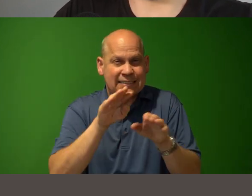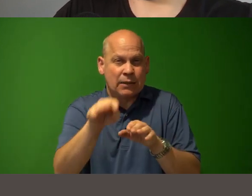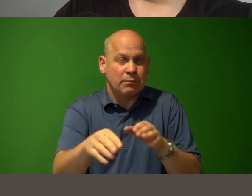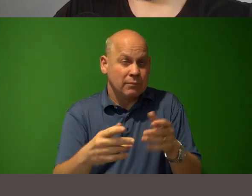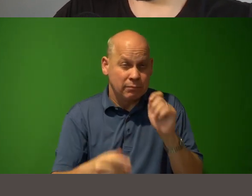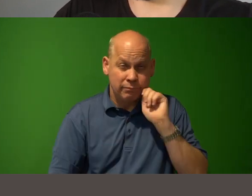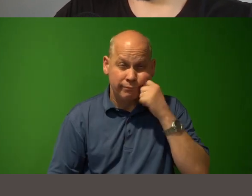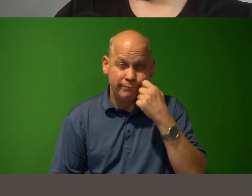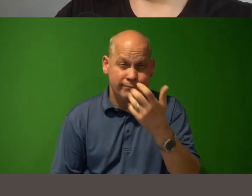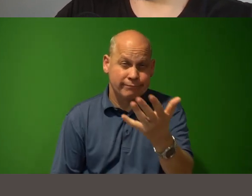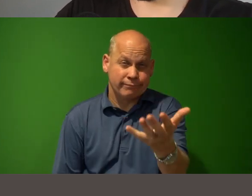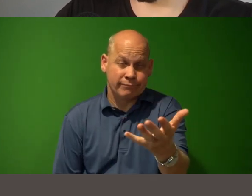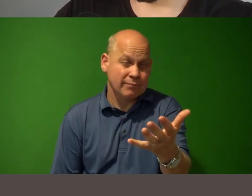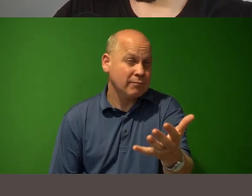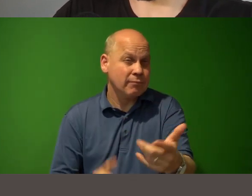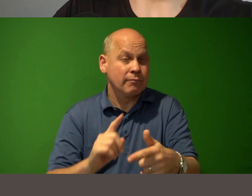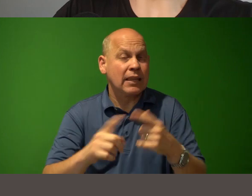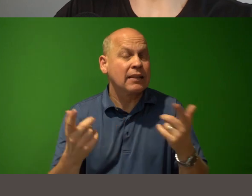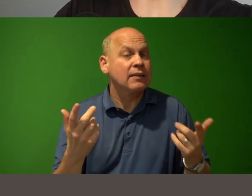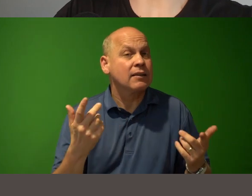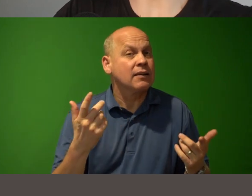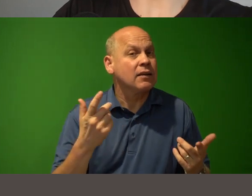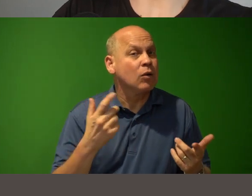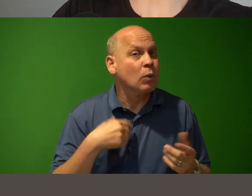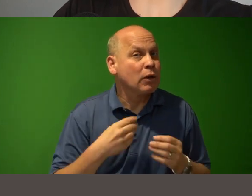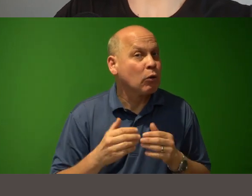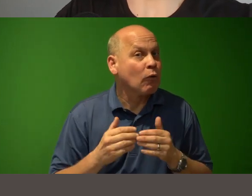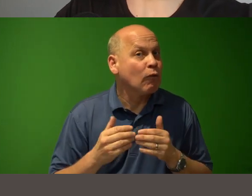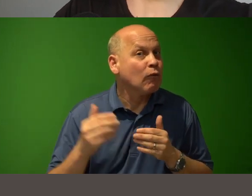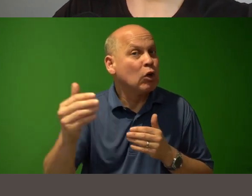Pretty cool, huh? But here's where we can go further.